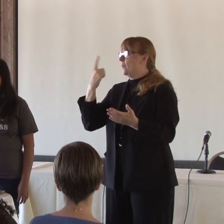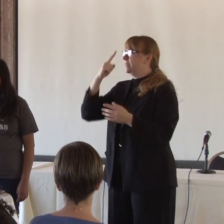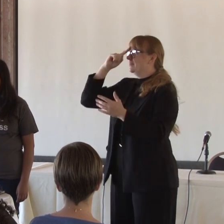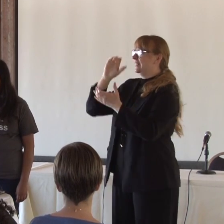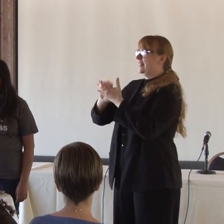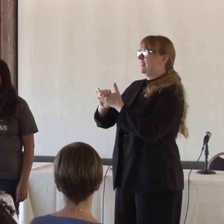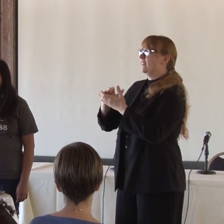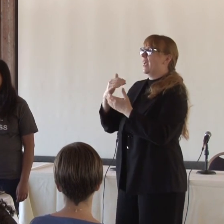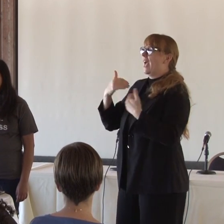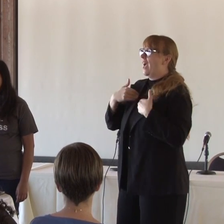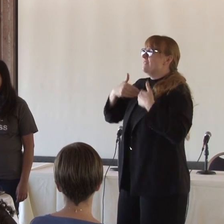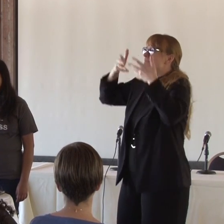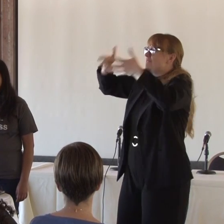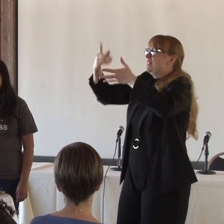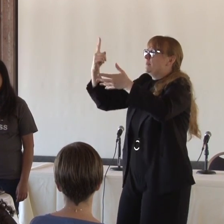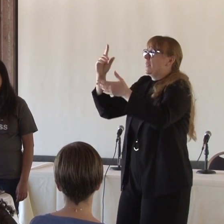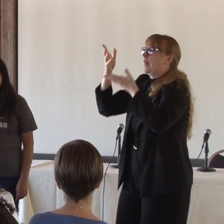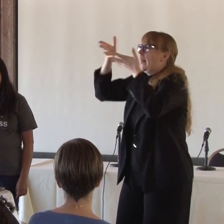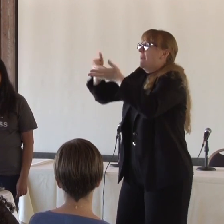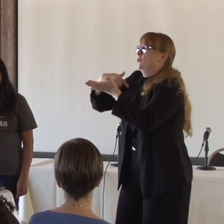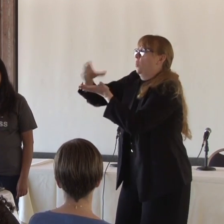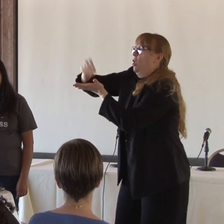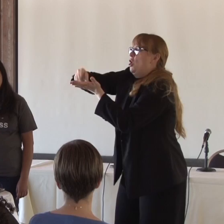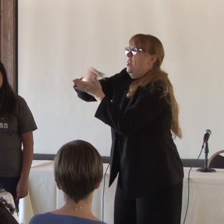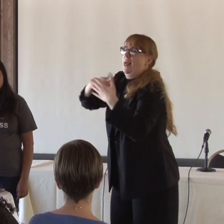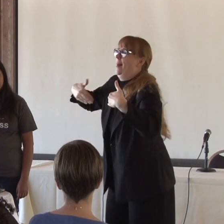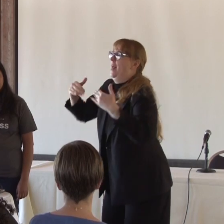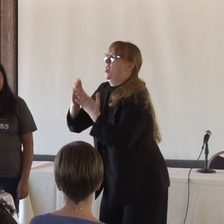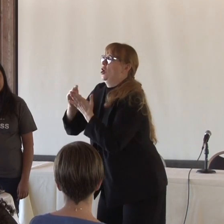Because of her and I believe that there's always something to learn. And.